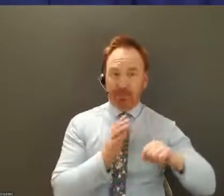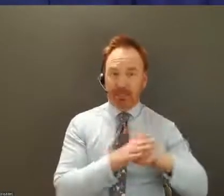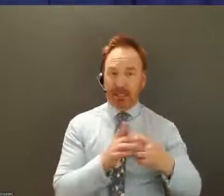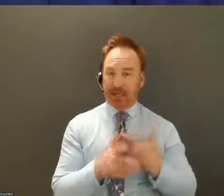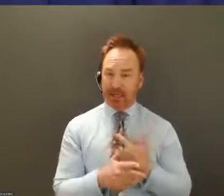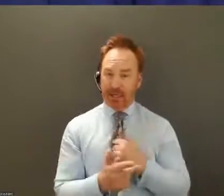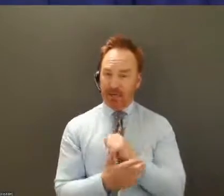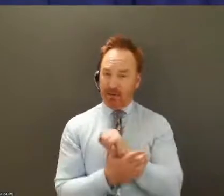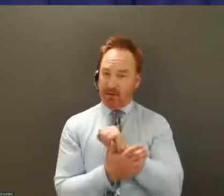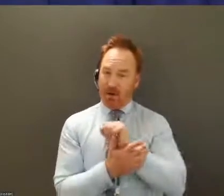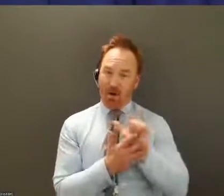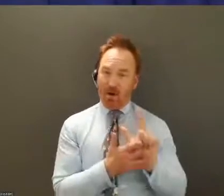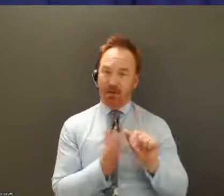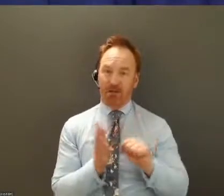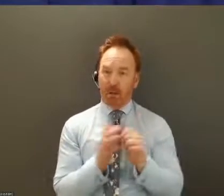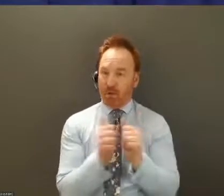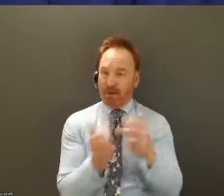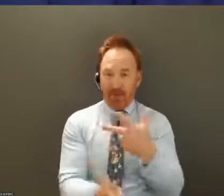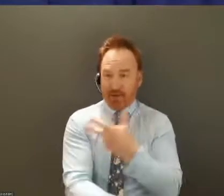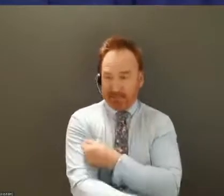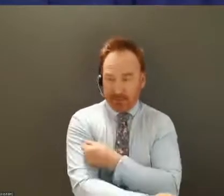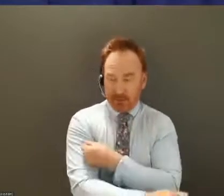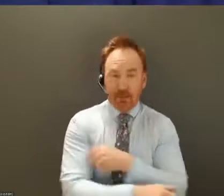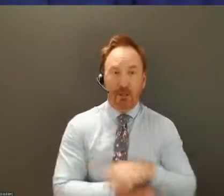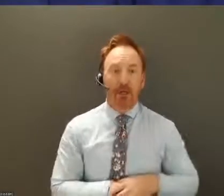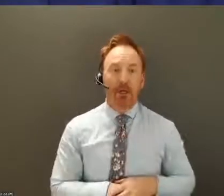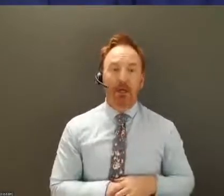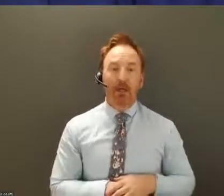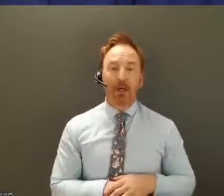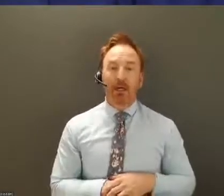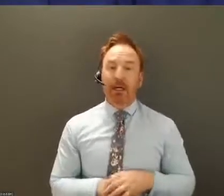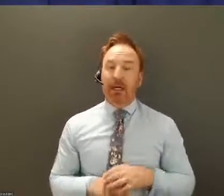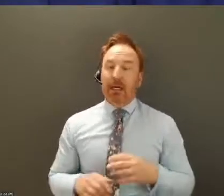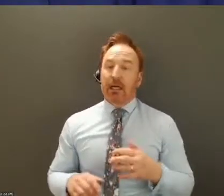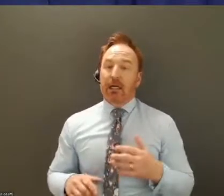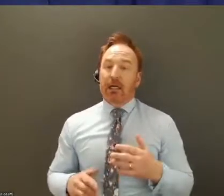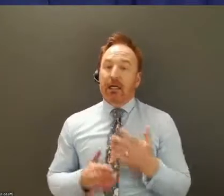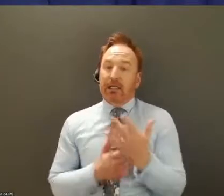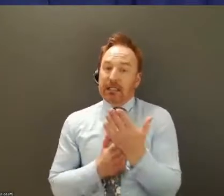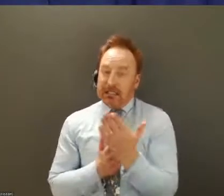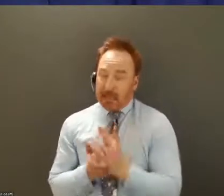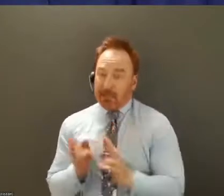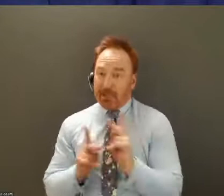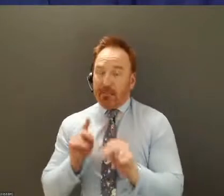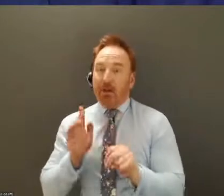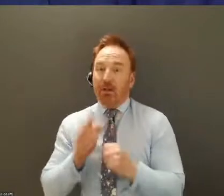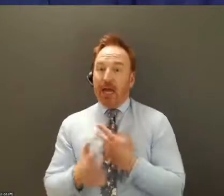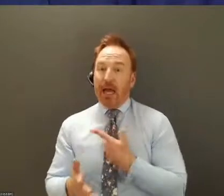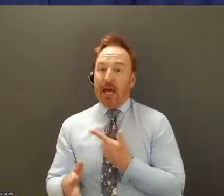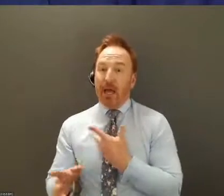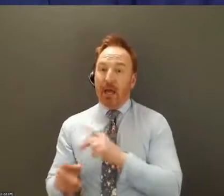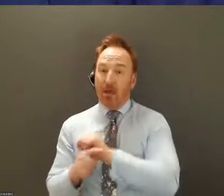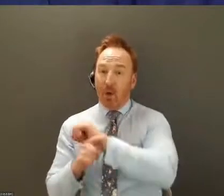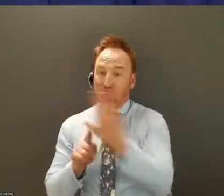Thank you both for your wise words. As the premier sense 14 days and